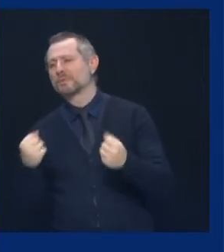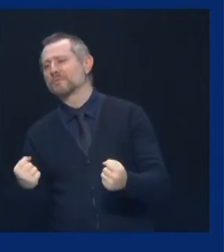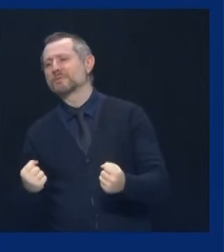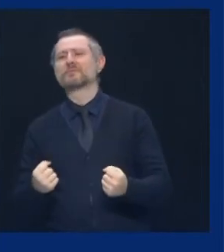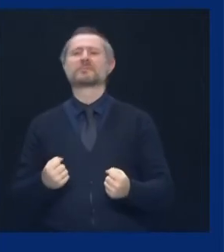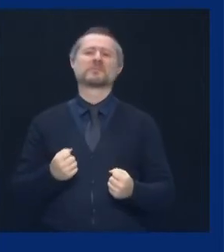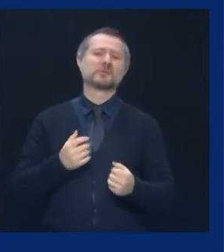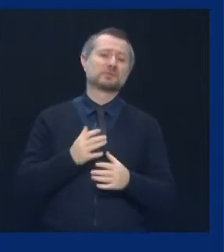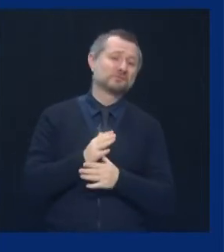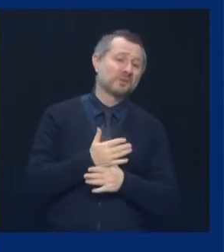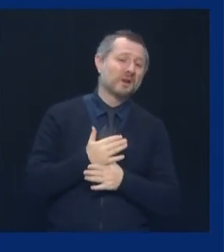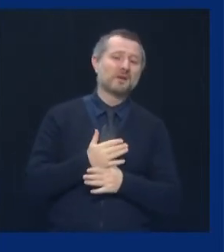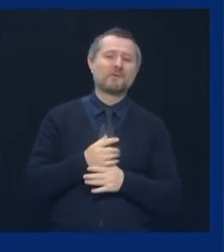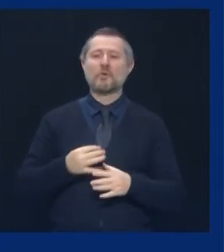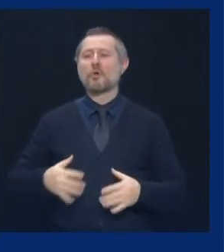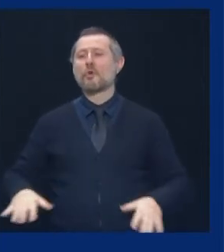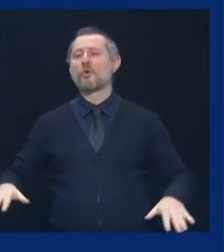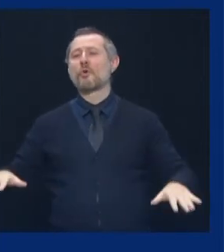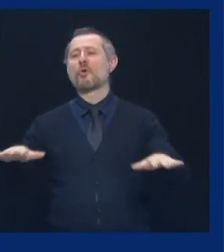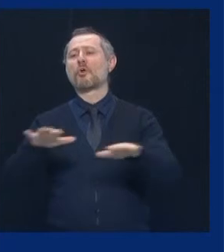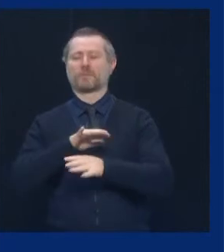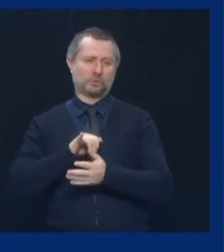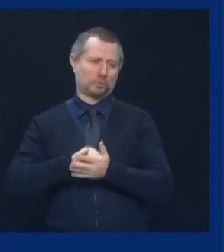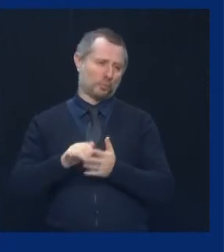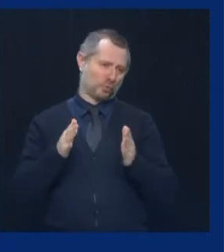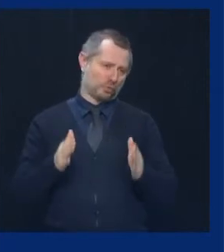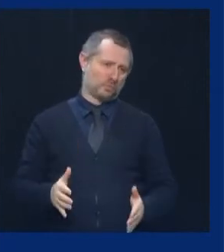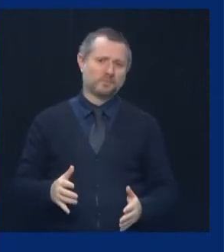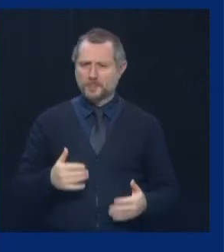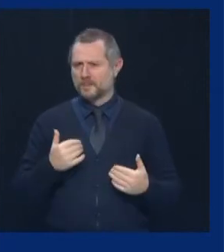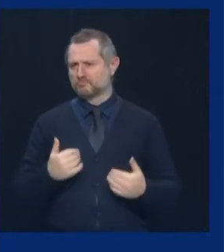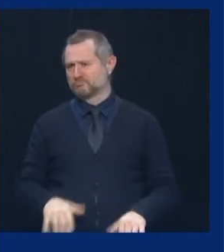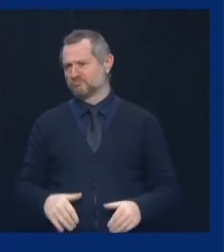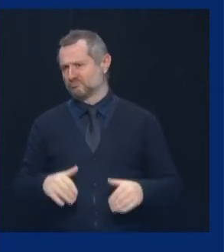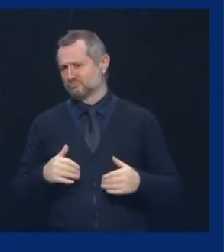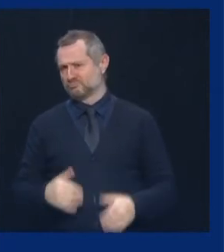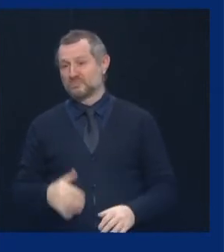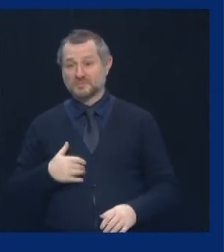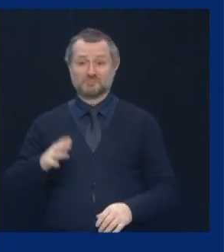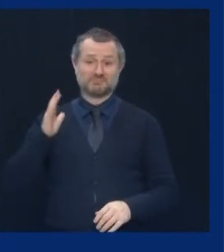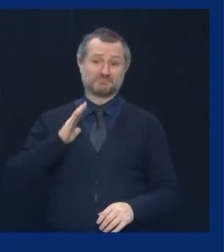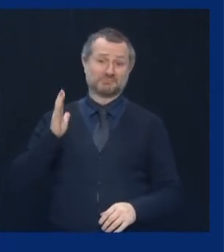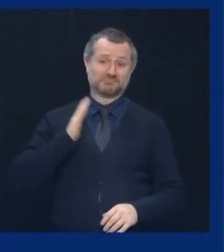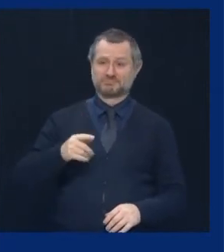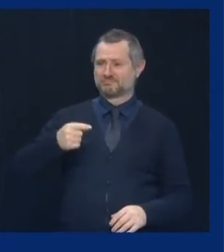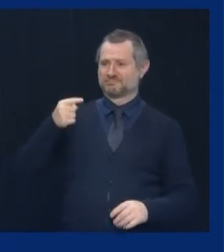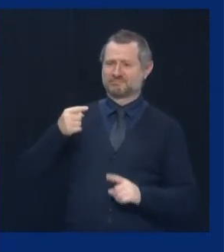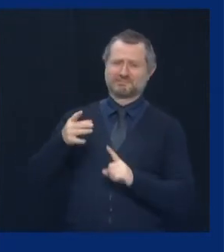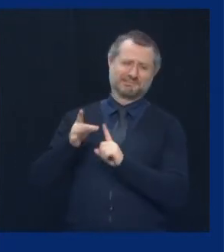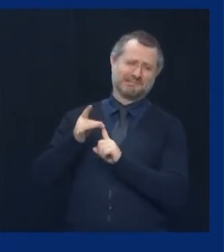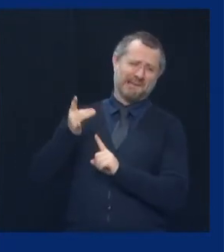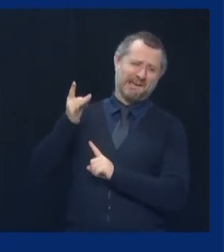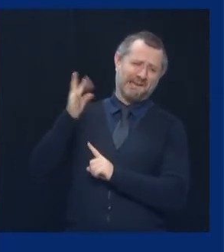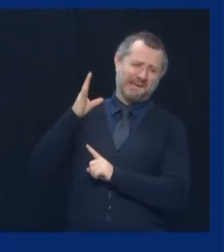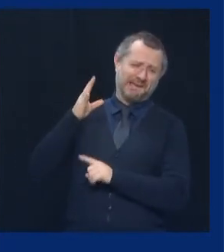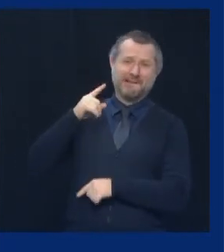THE BEAUTY, THE LOVE, THE STRENGTH, THE SHARING THAT NEW